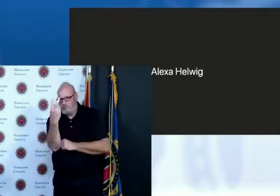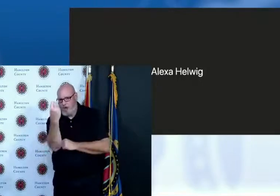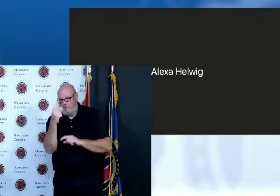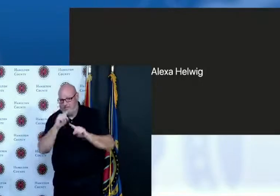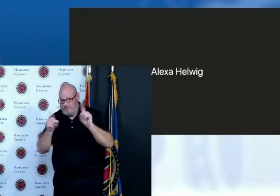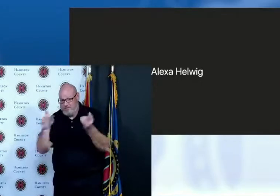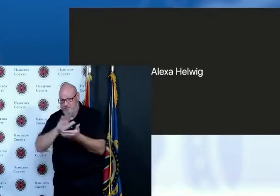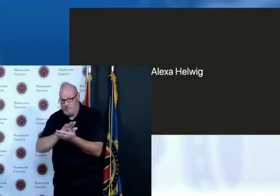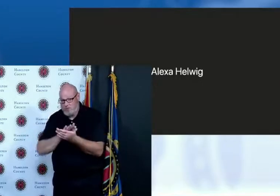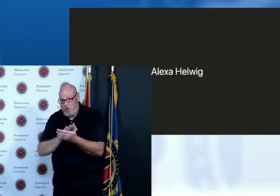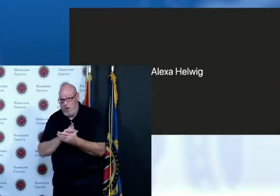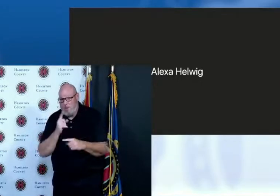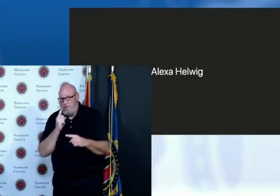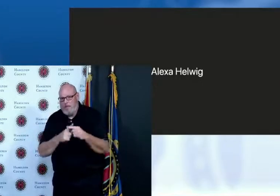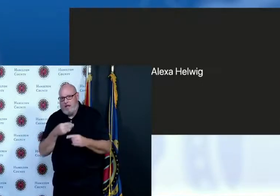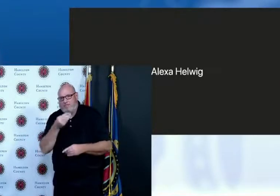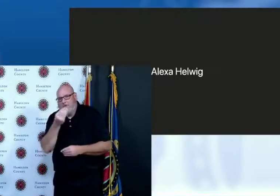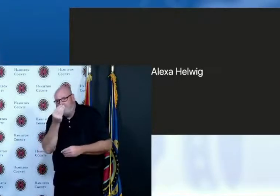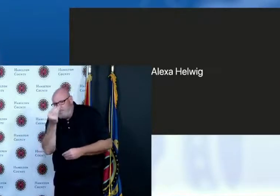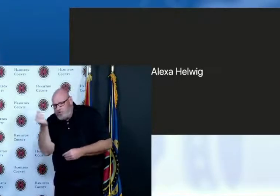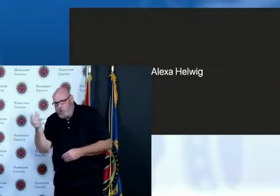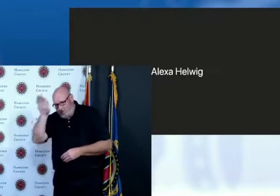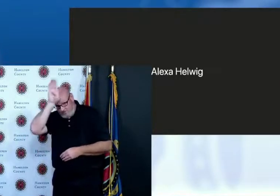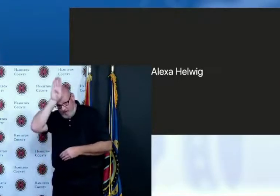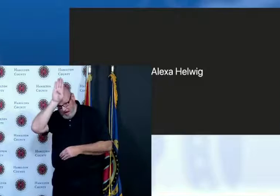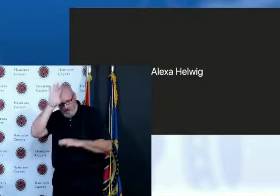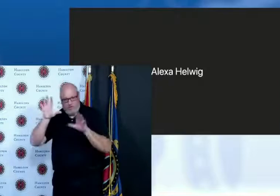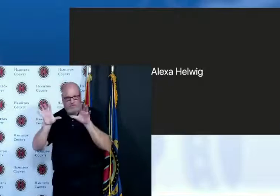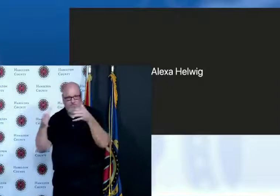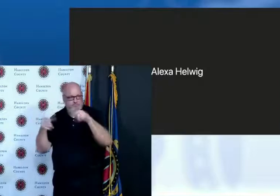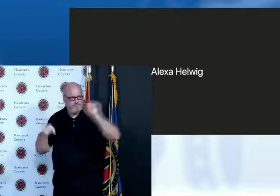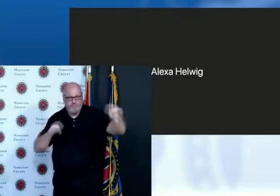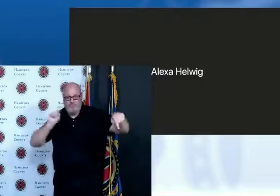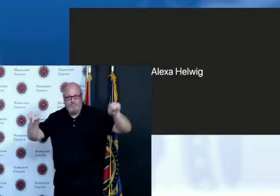with school districts within their jurisdiction and Cincinnati Children's Hospital is working to